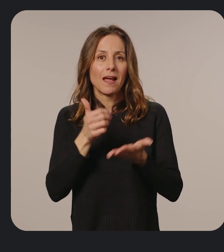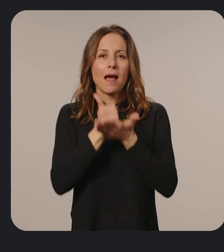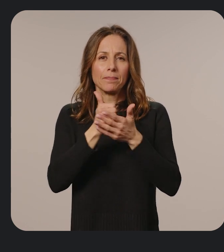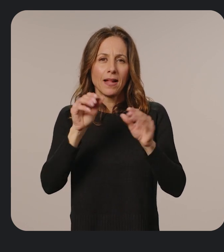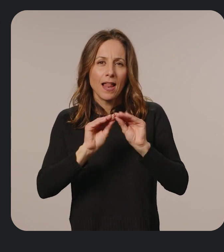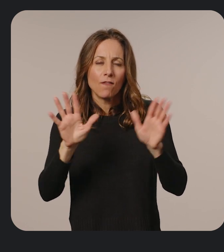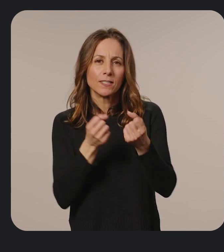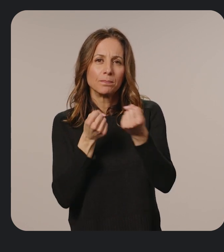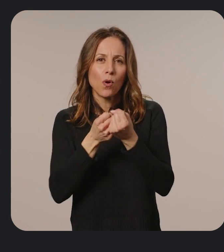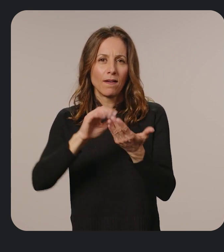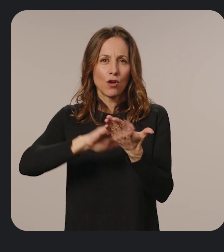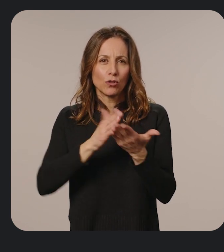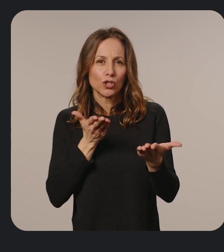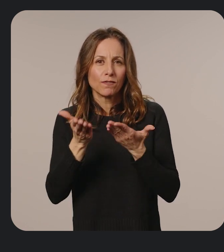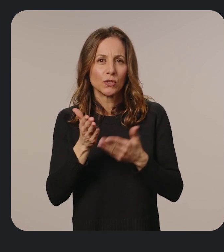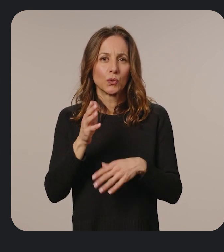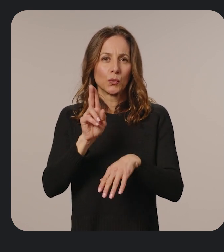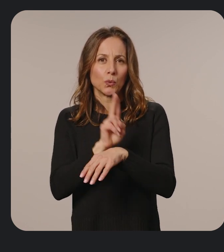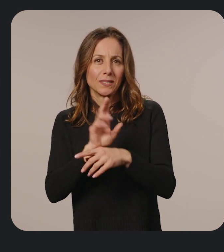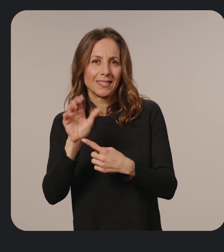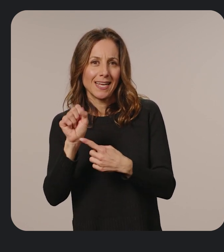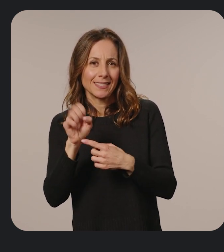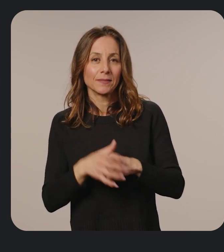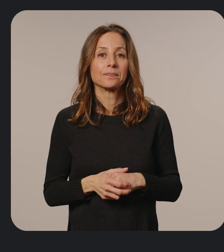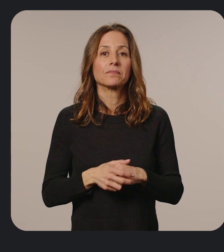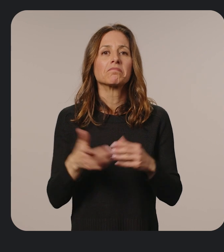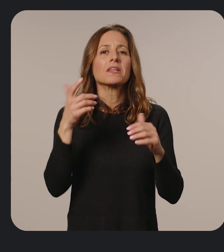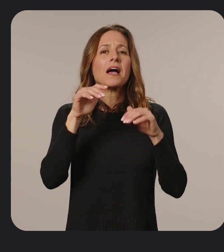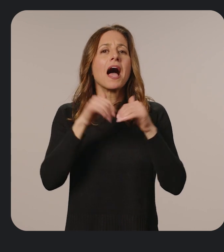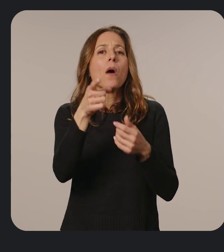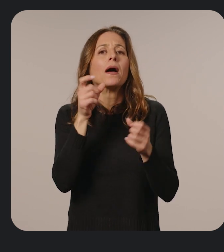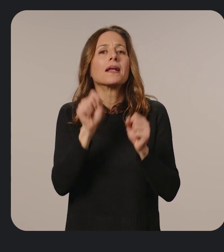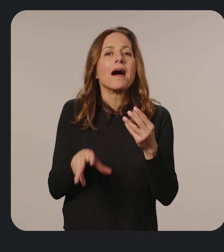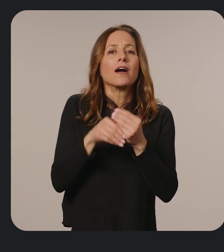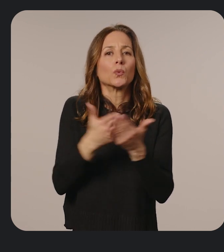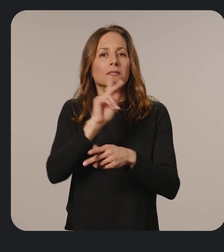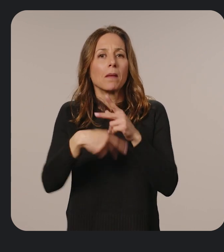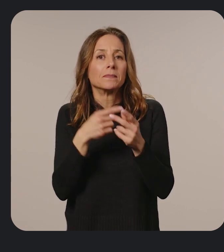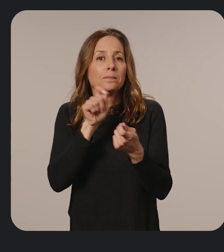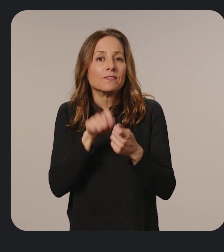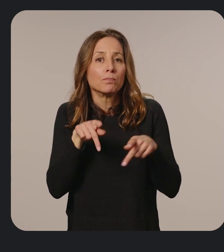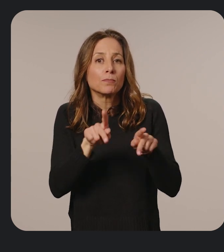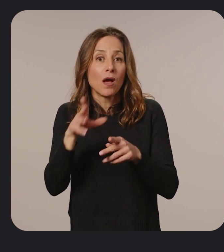help clarify supported foreground service use cases. Here's how you add the new type-specific permissions